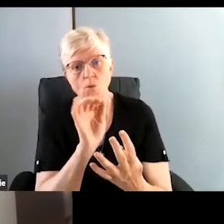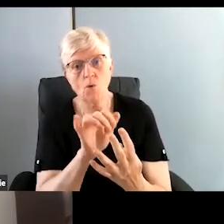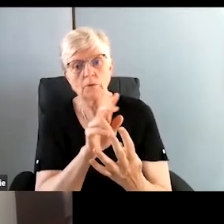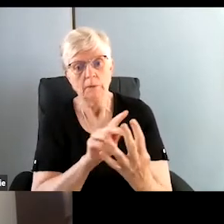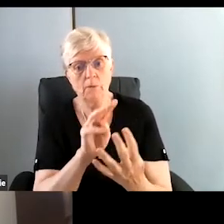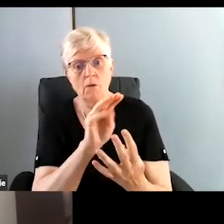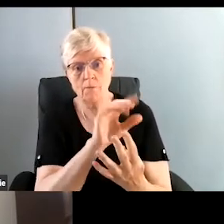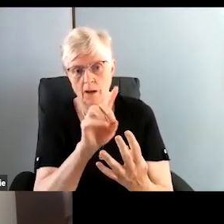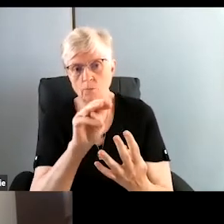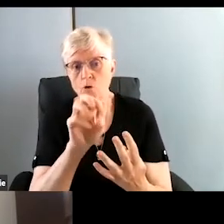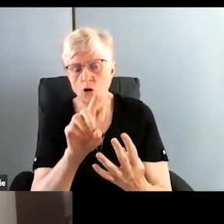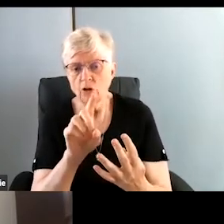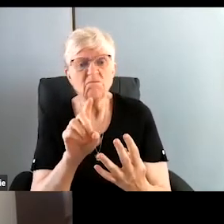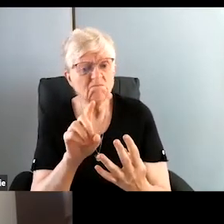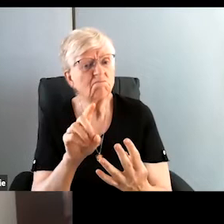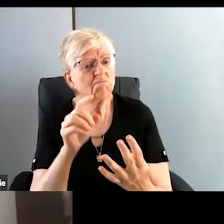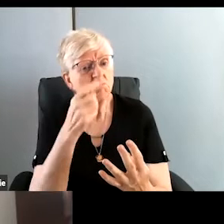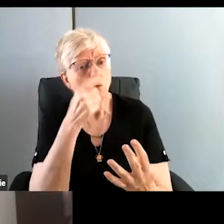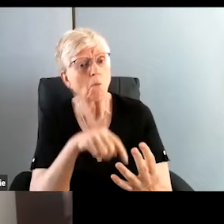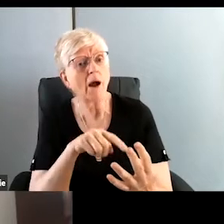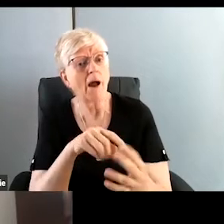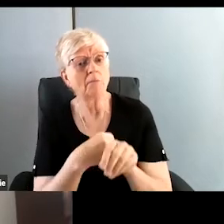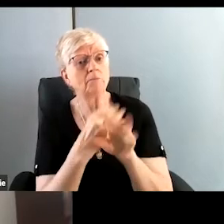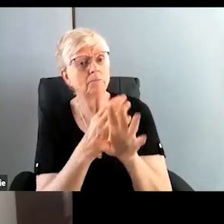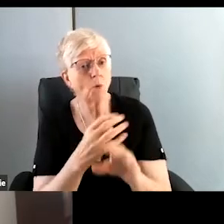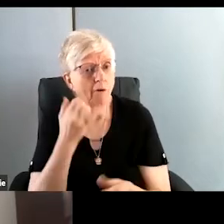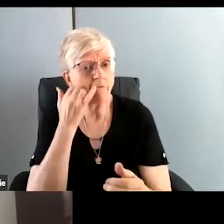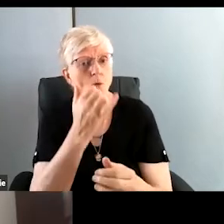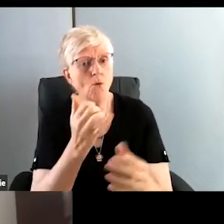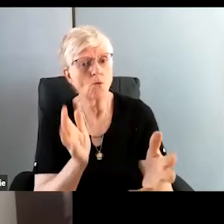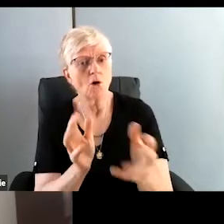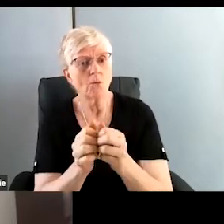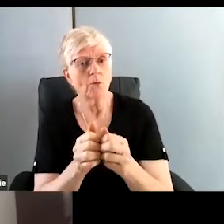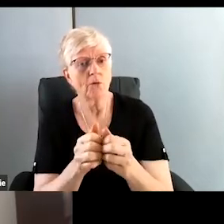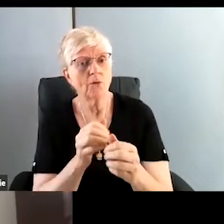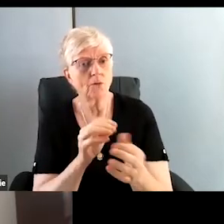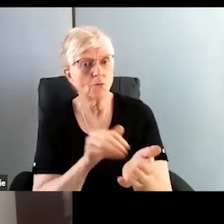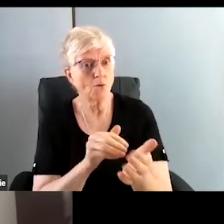S -- ARE EXPERIENCING SOMEWHAT EASY HAVE HIGHER PROPORTIONS -- ARE EXPERIENCING